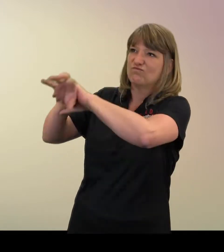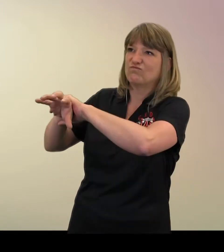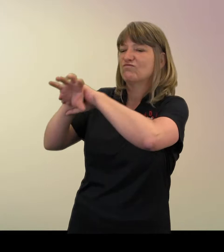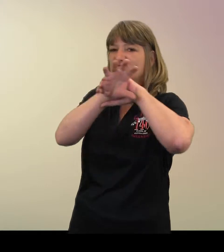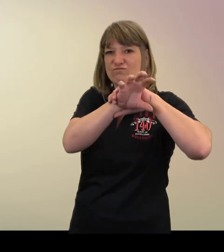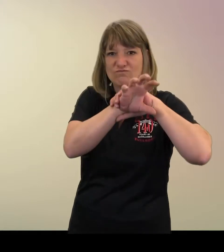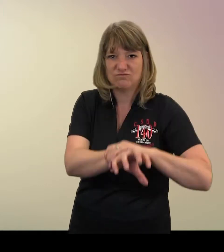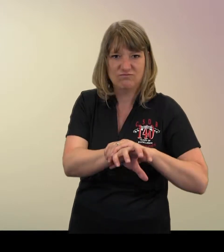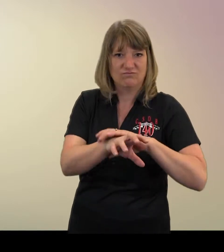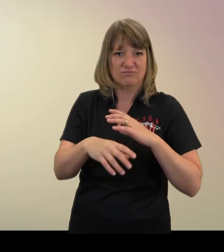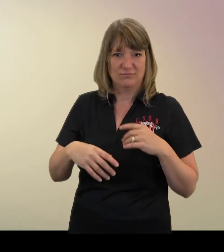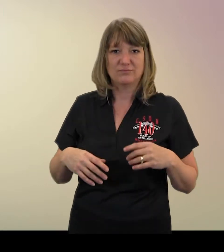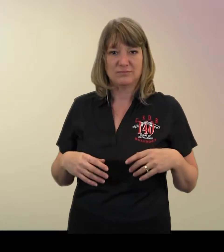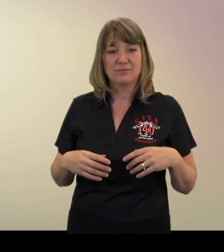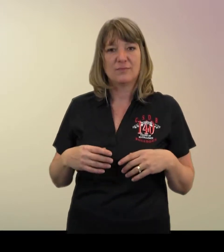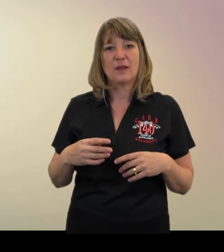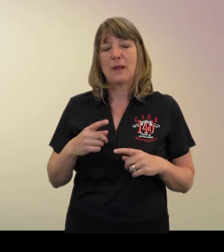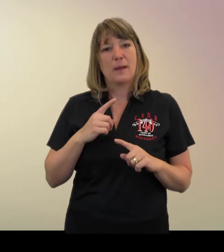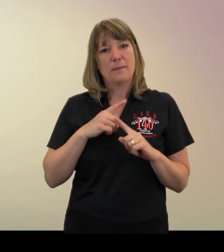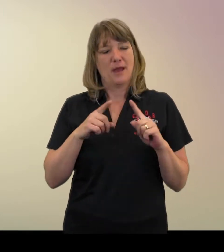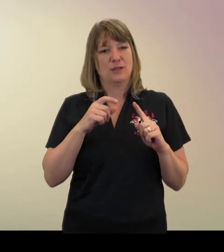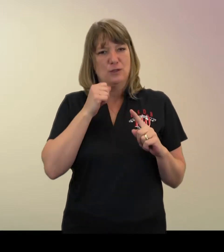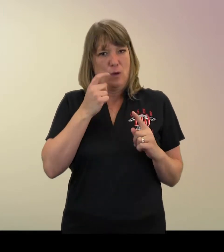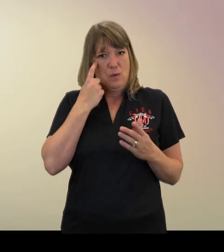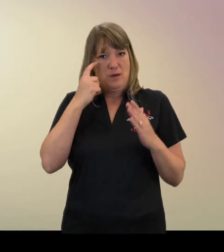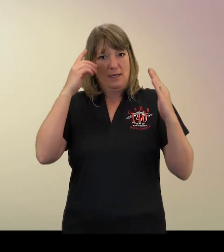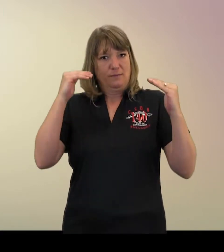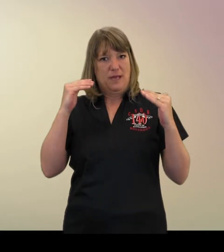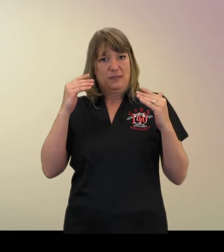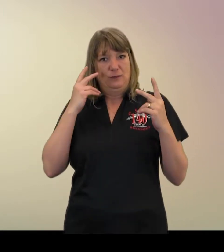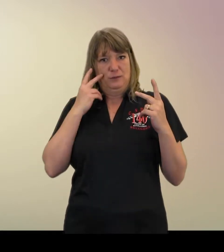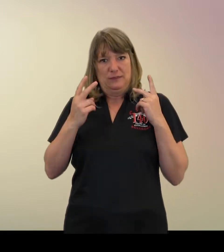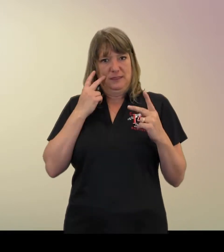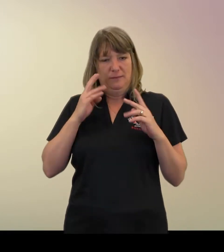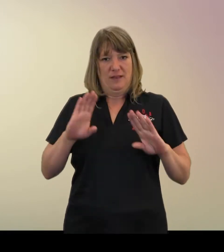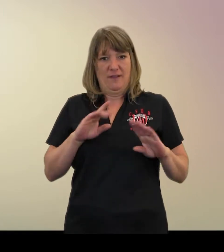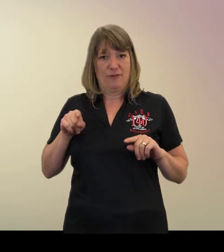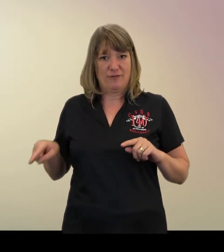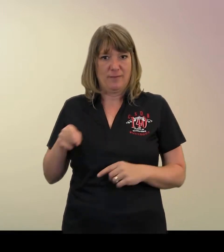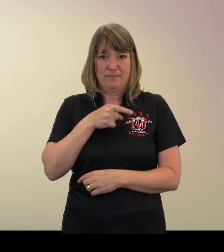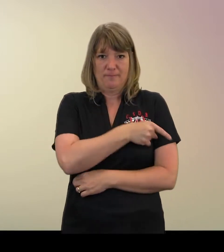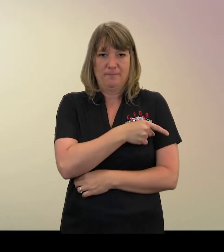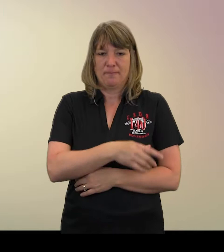and try to get their parent to do it. But otherwise you really wouldn't expect to see that kind of behavior.